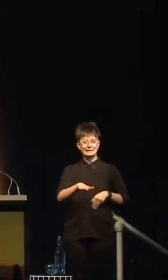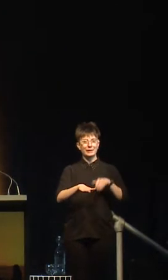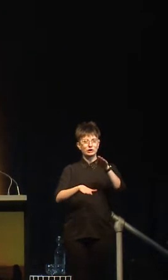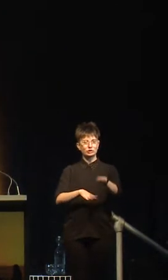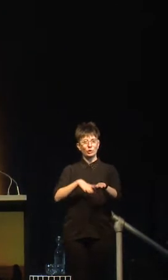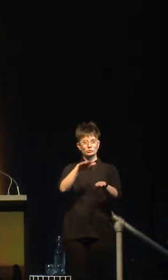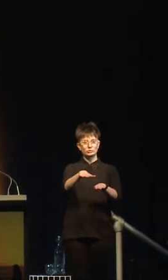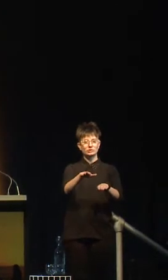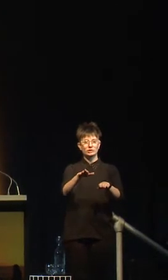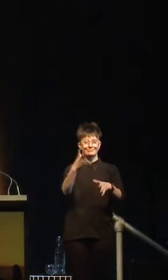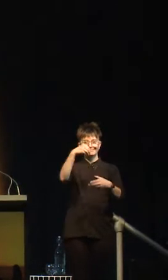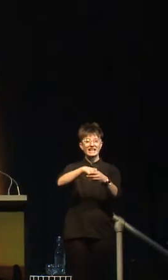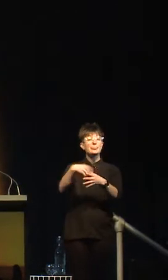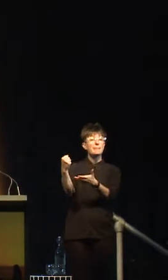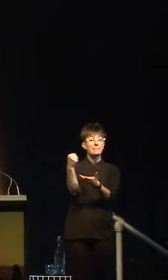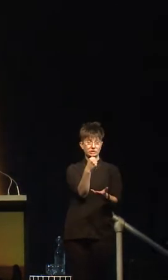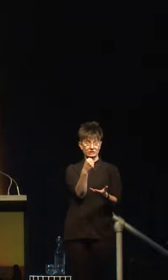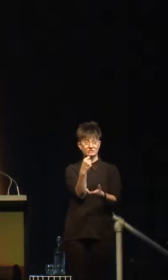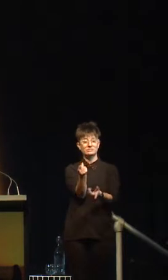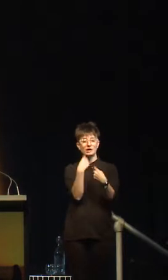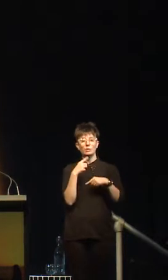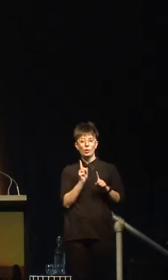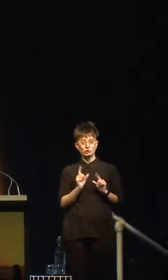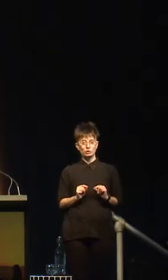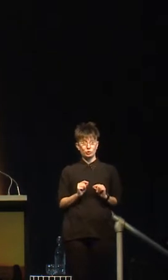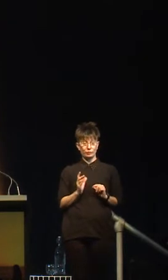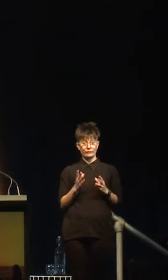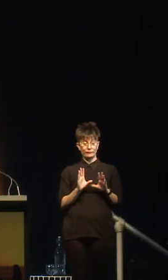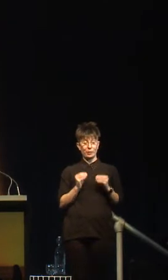and we want to be in the future, to say you know, just an any given period of time, what